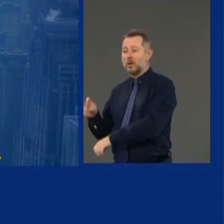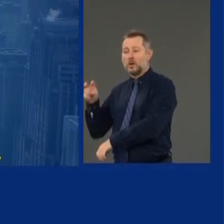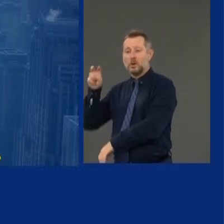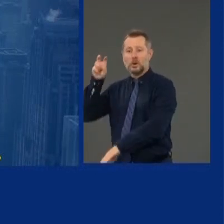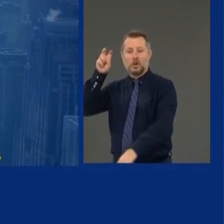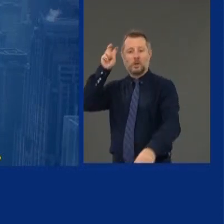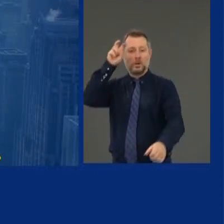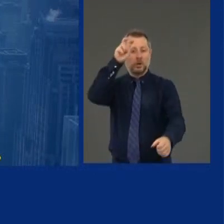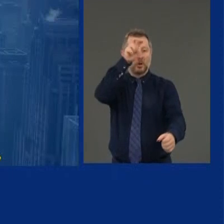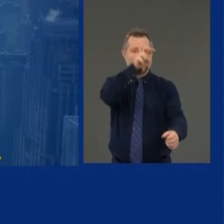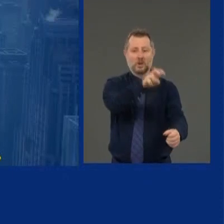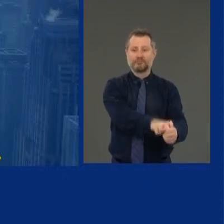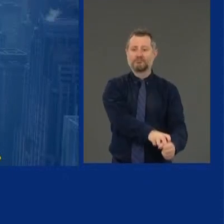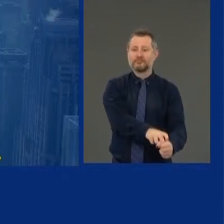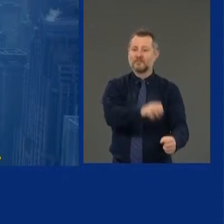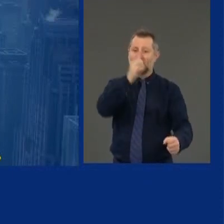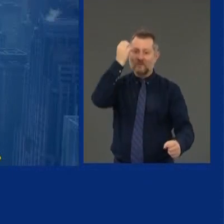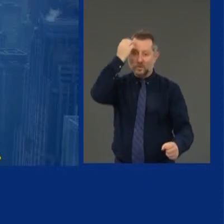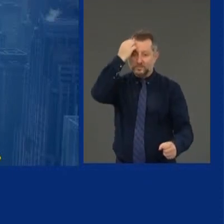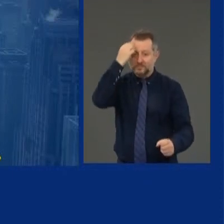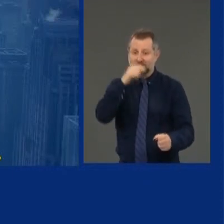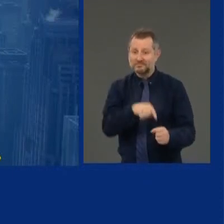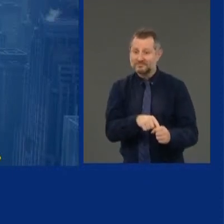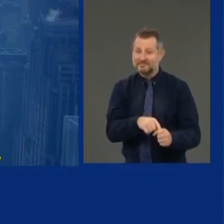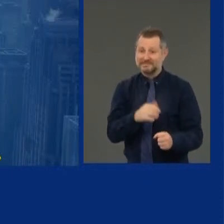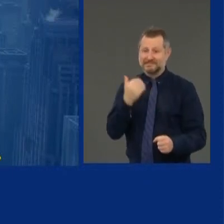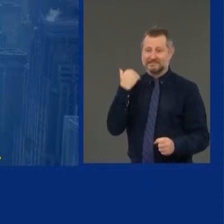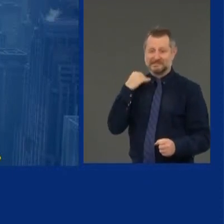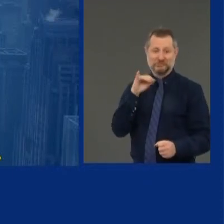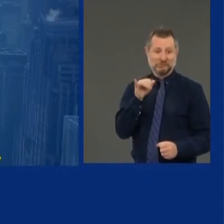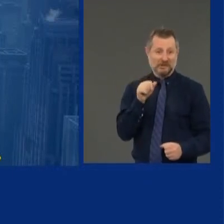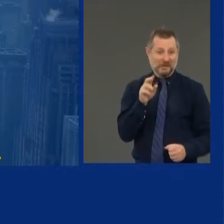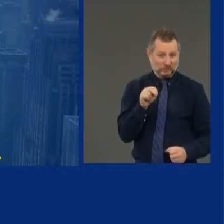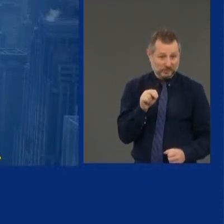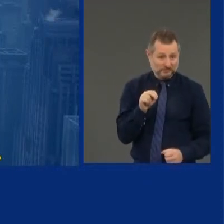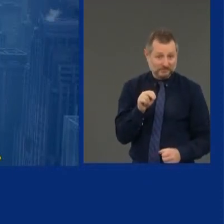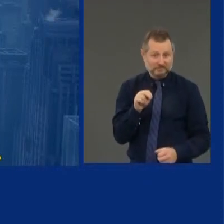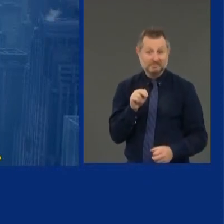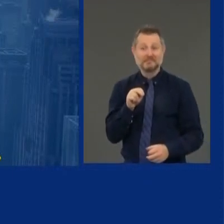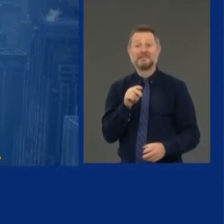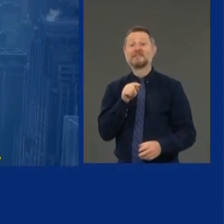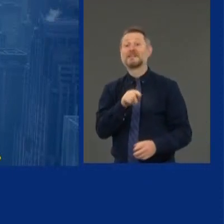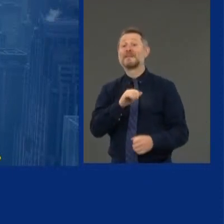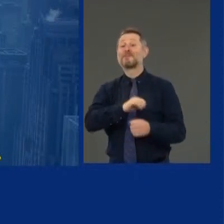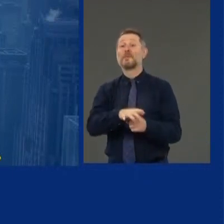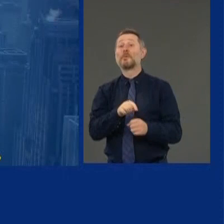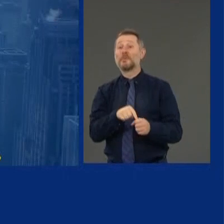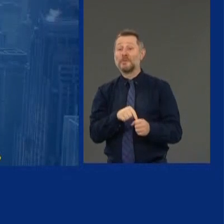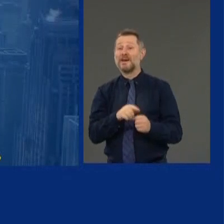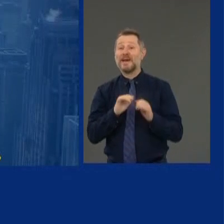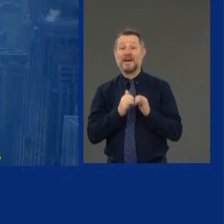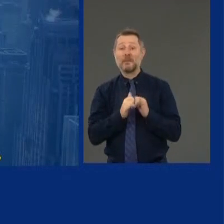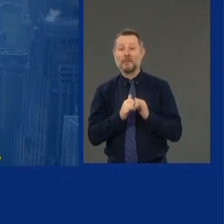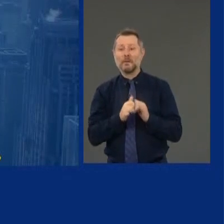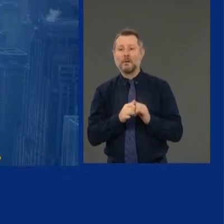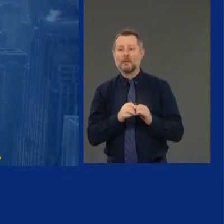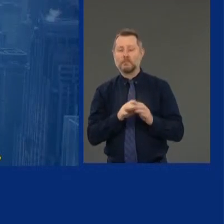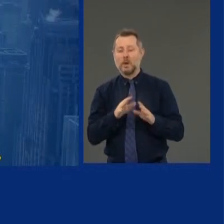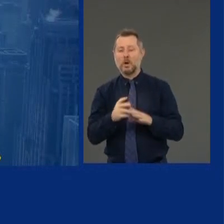THE VIRUS LEFT CHINA AND WENT TO EUROPE. THAT'S WHAT HAPPENED THIS PAST